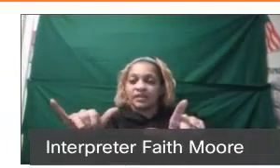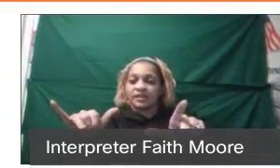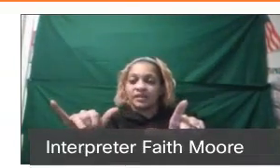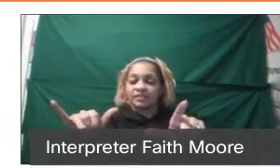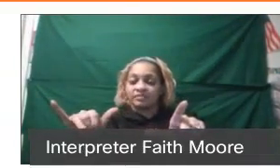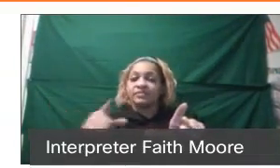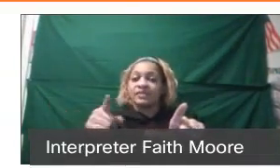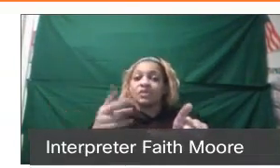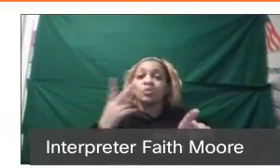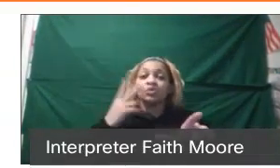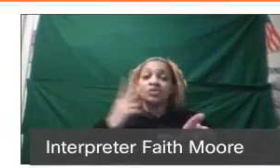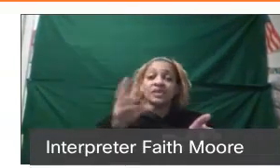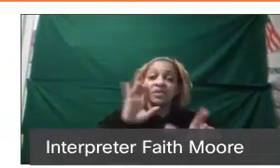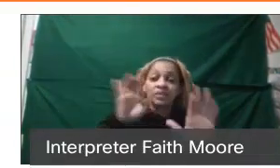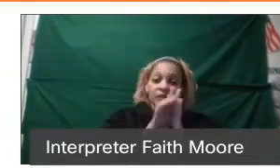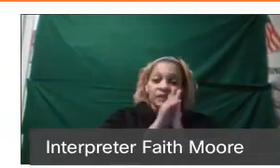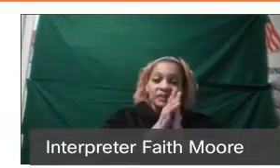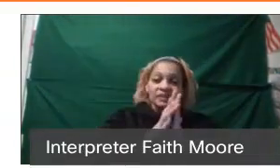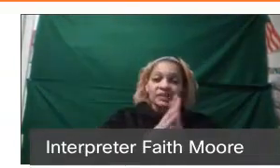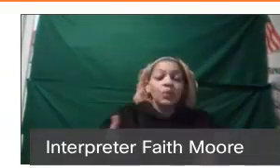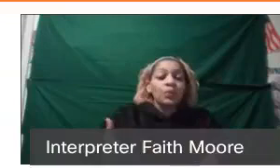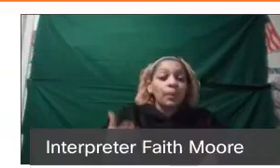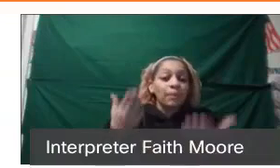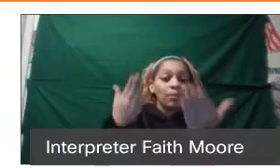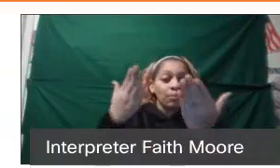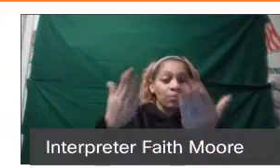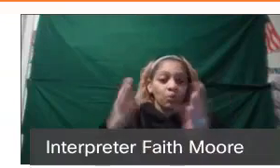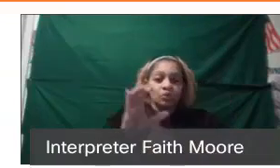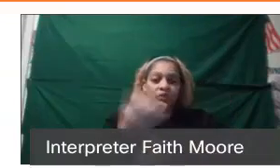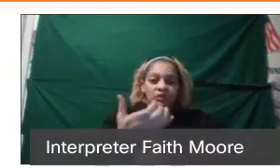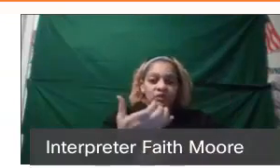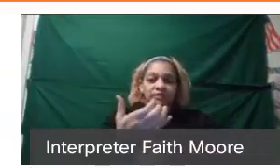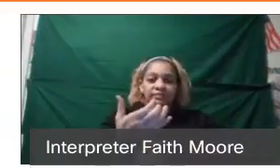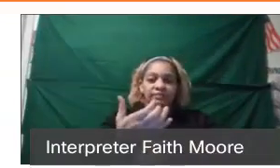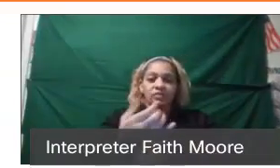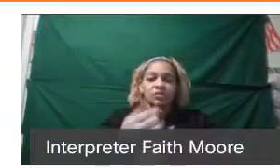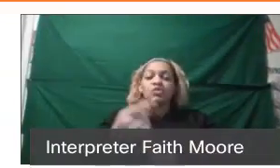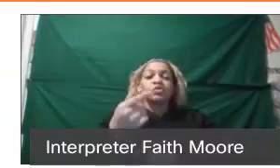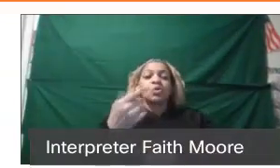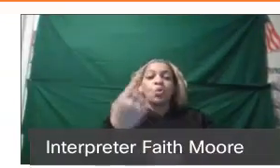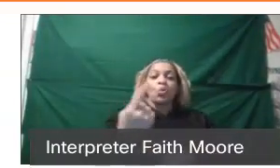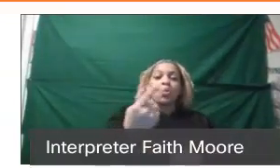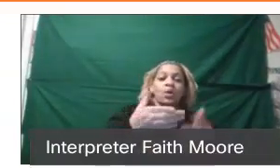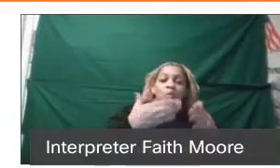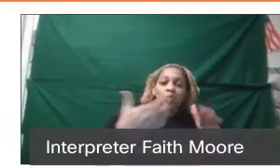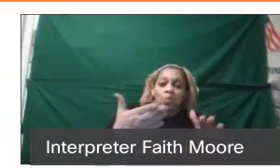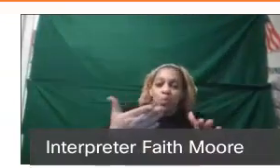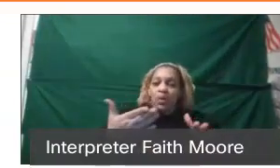In the existing condition, Peabody street is 1 way west bound. So traffic can only go in this direction. There's no ability to go.